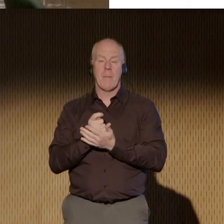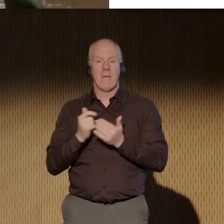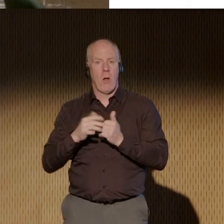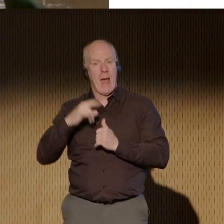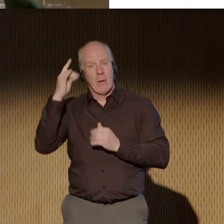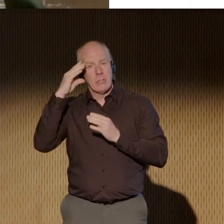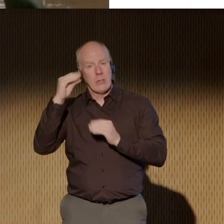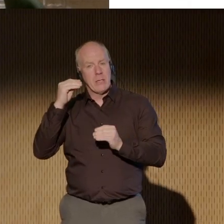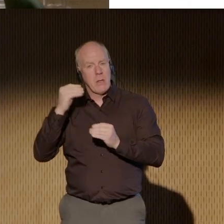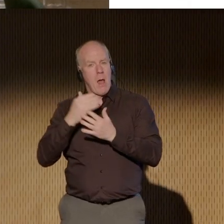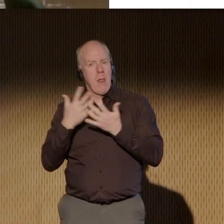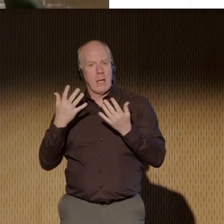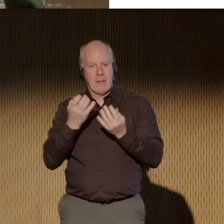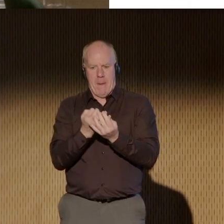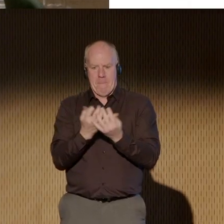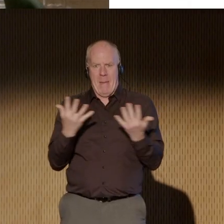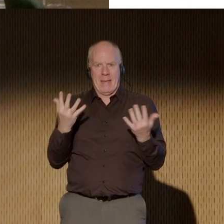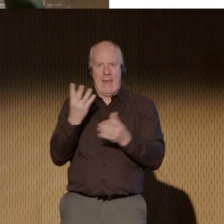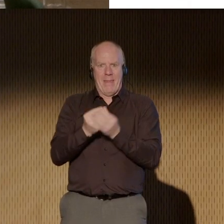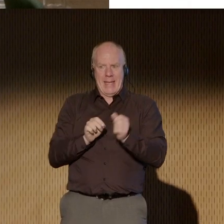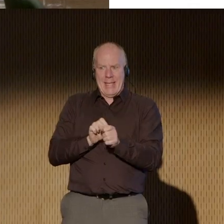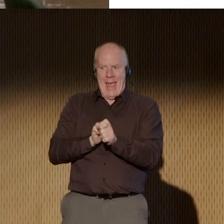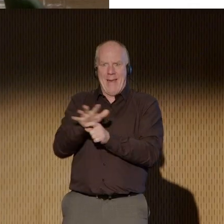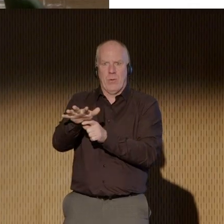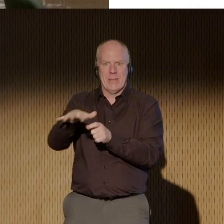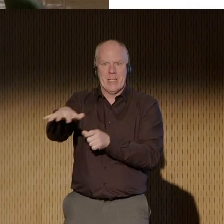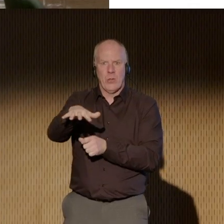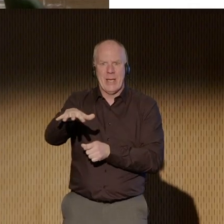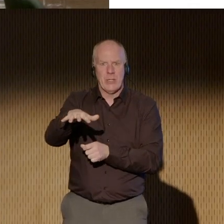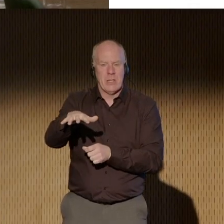there are a lot of multiple factors feeding into the situation. It’s very hard to get to the crux